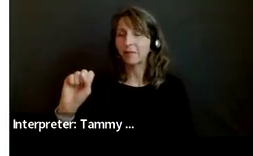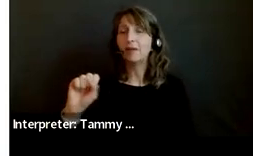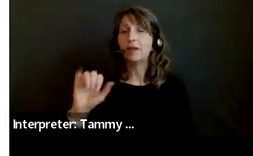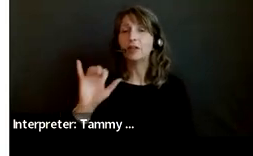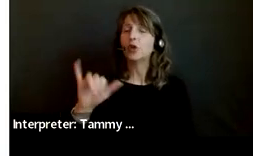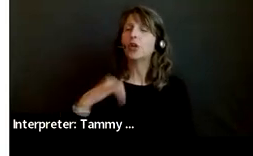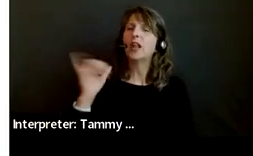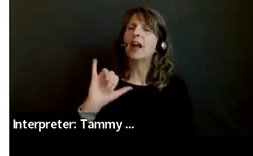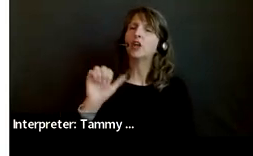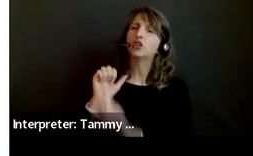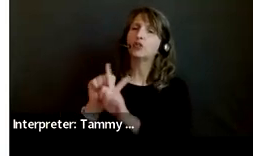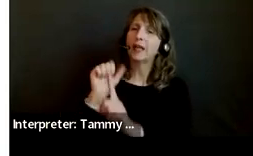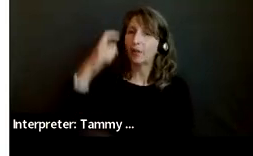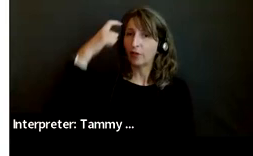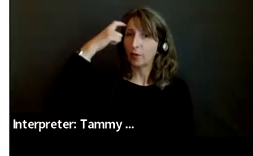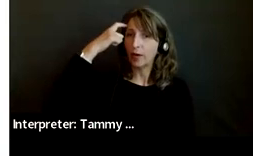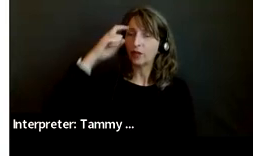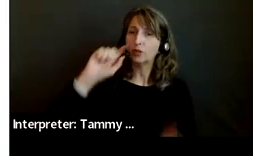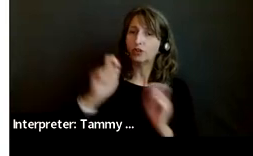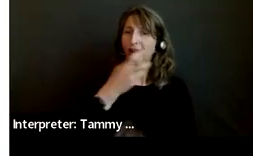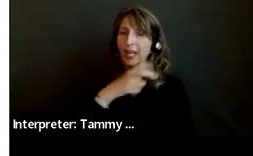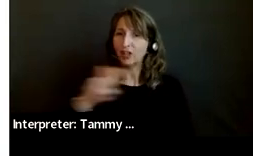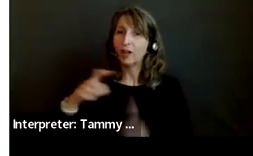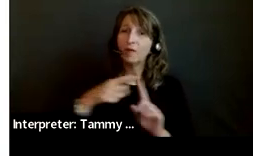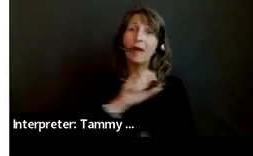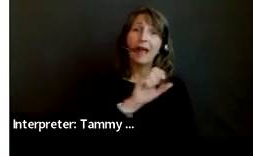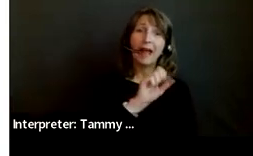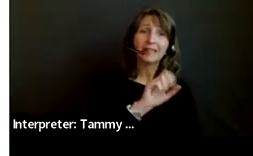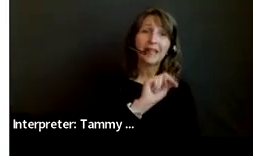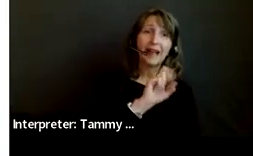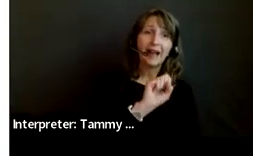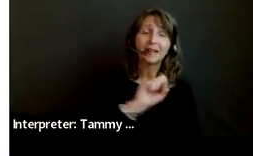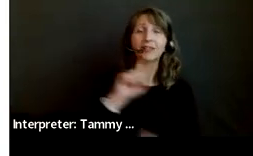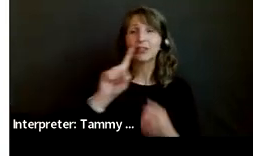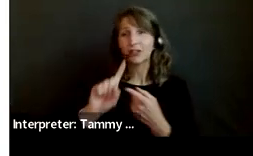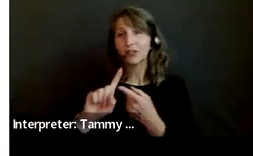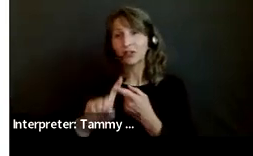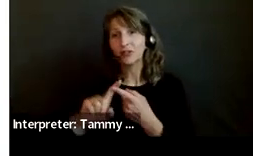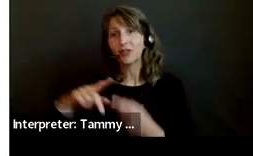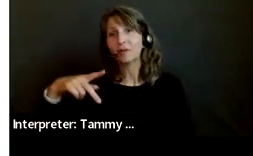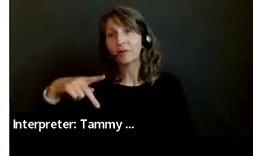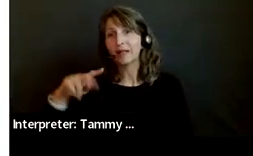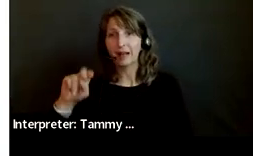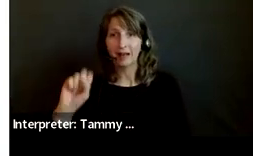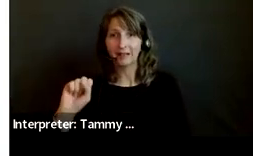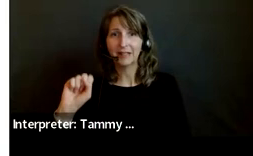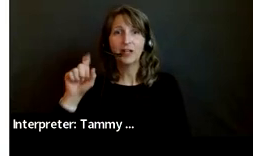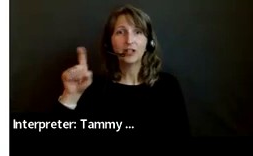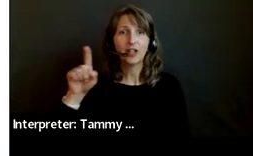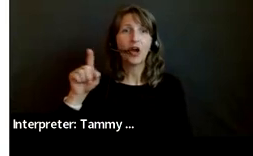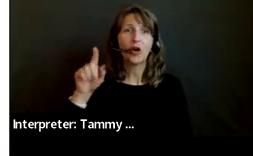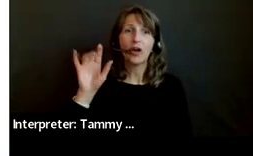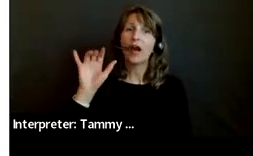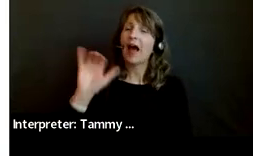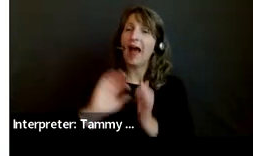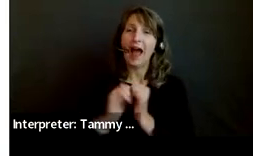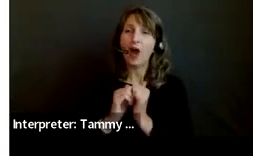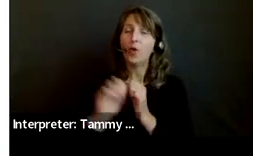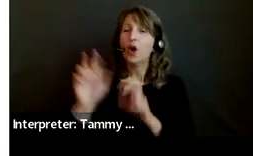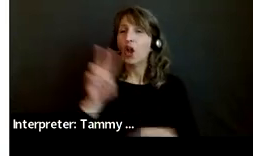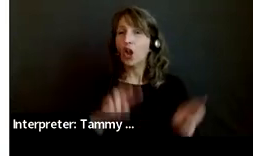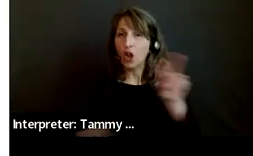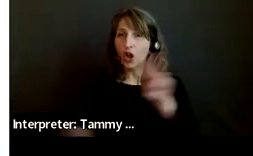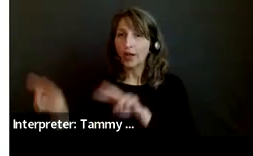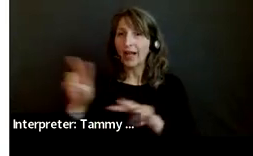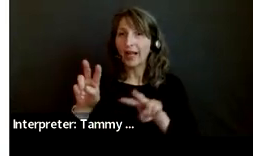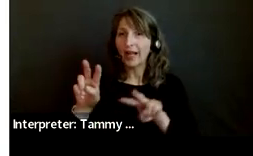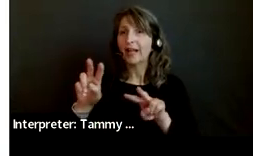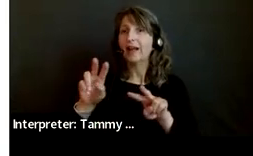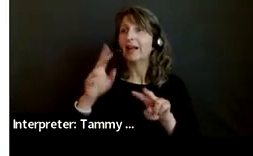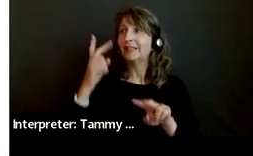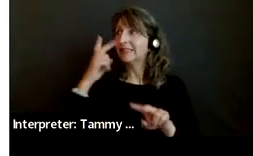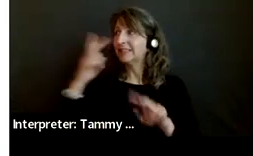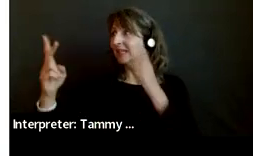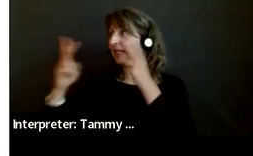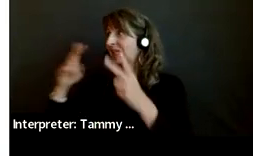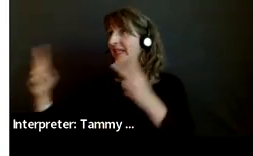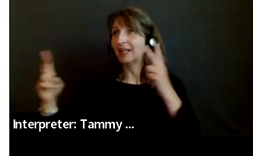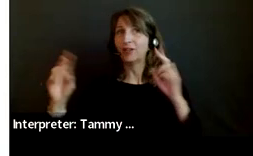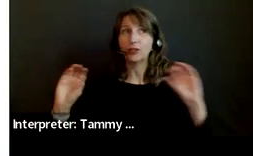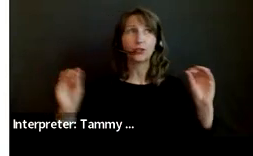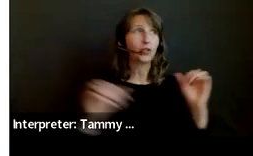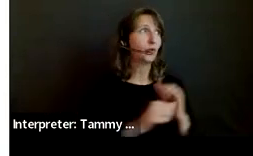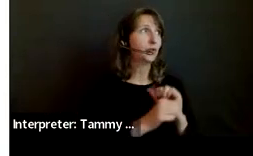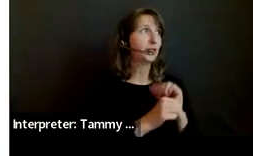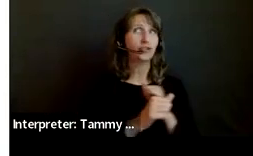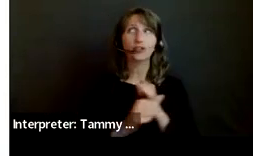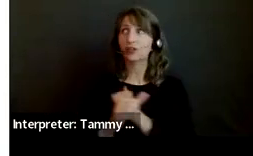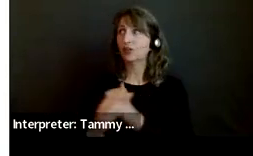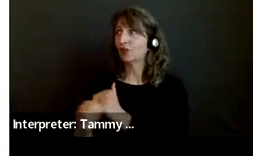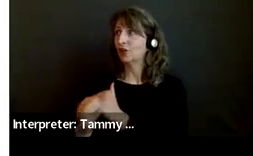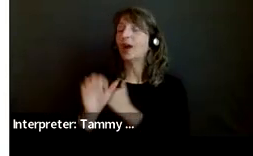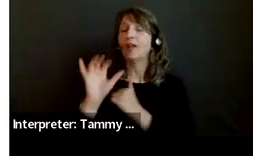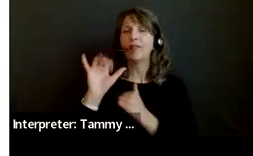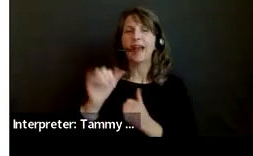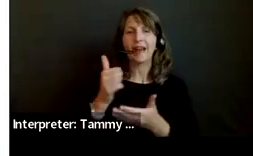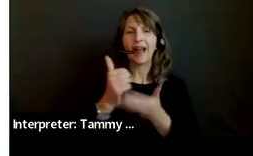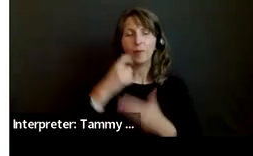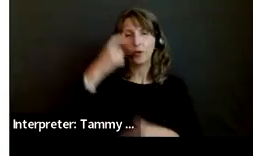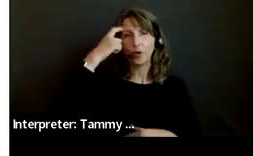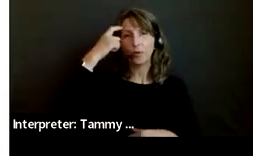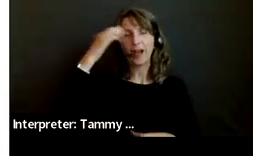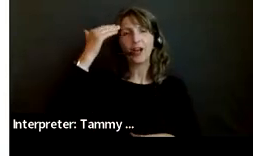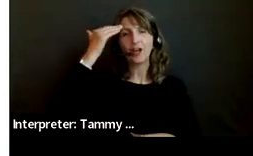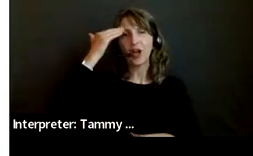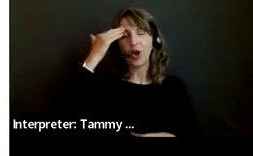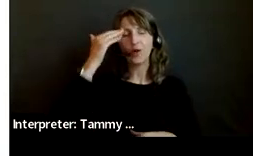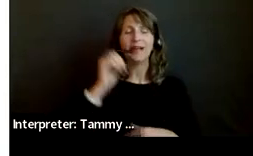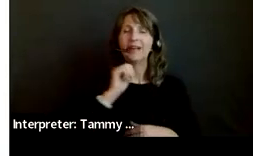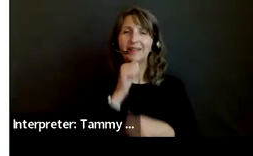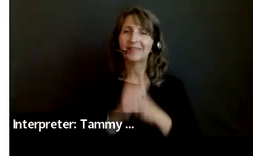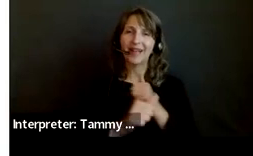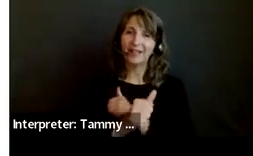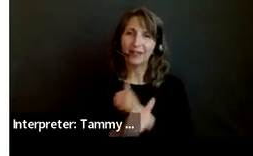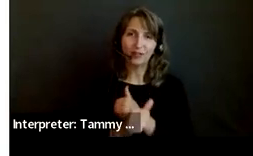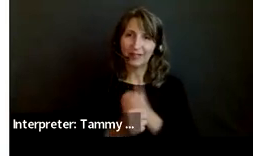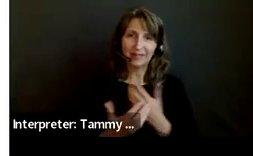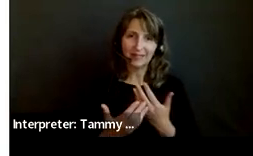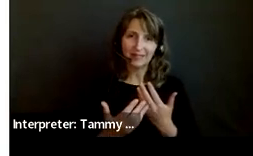A acknowledged by looking at all 5 senses that there is no danger around, which can also signal to the brain to shut off the fight or fight response or the sympathetic nervous system activation.